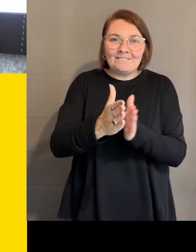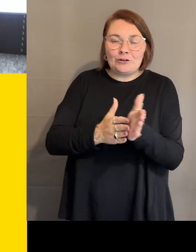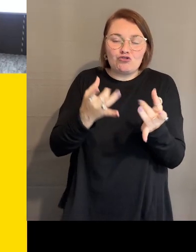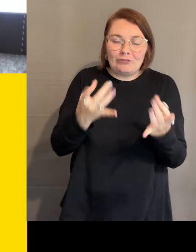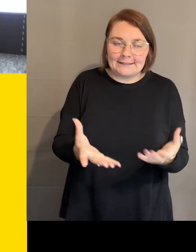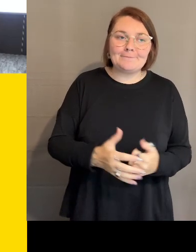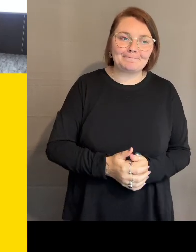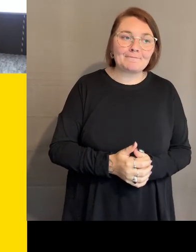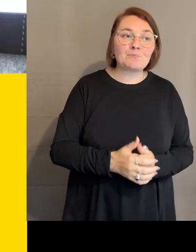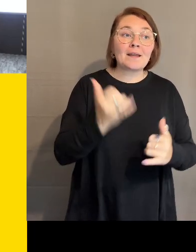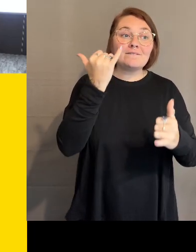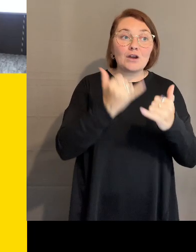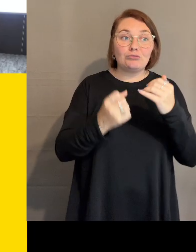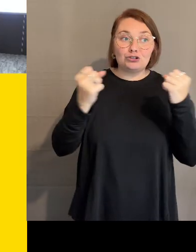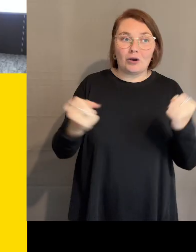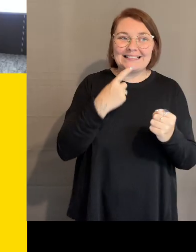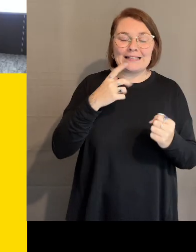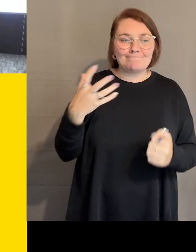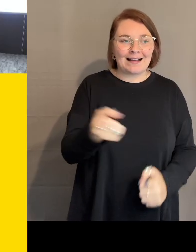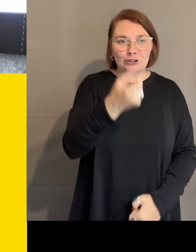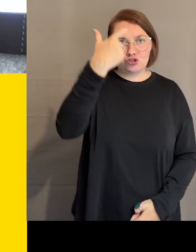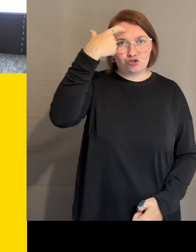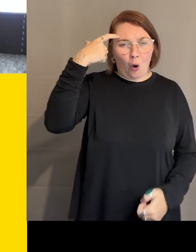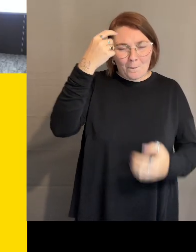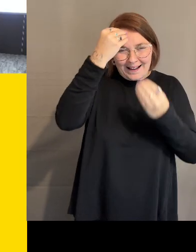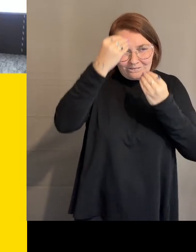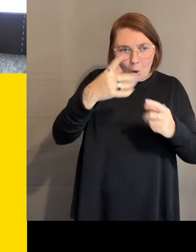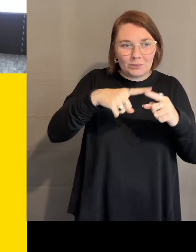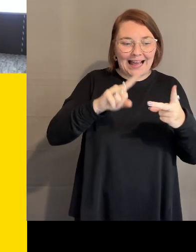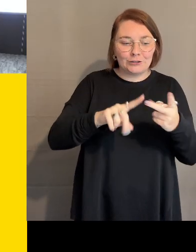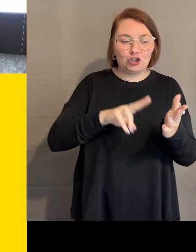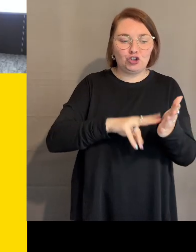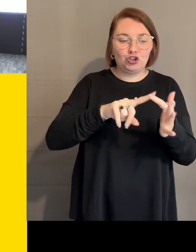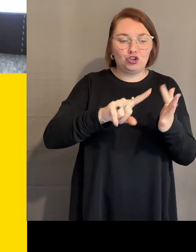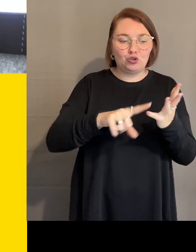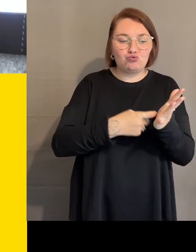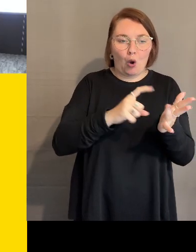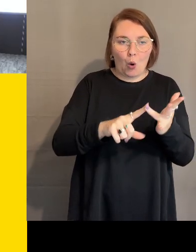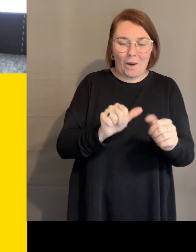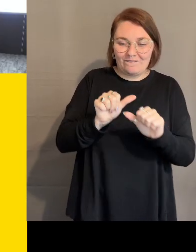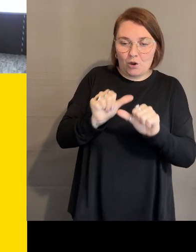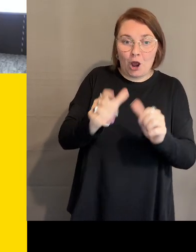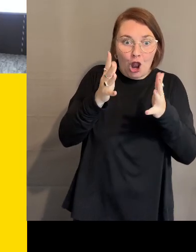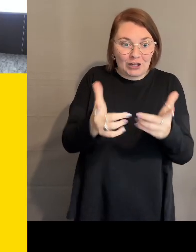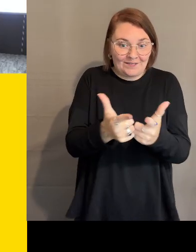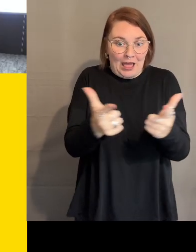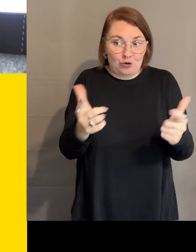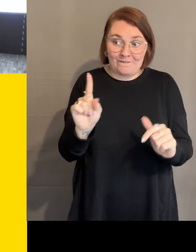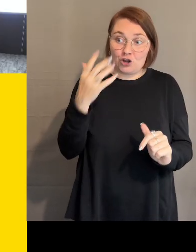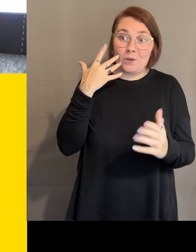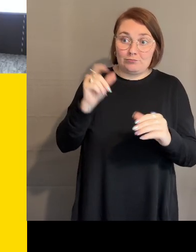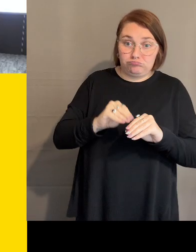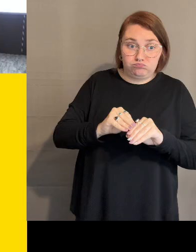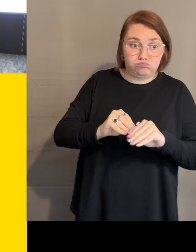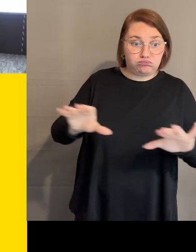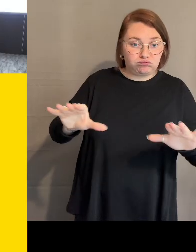a really strong sense it needs to be trauma-informed and neuro-affirming. A lot of the language that first came out around the